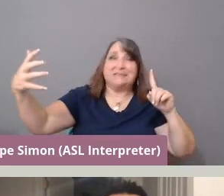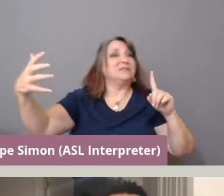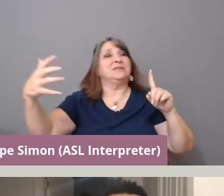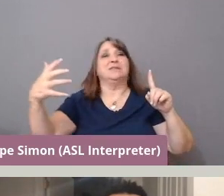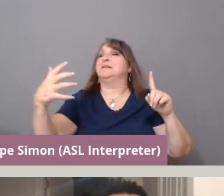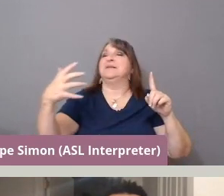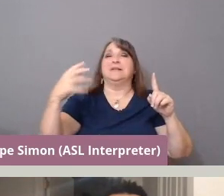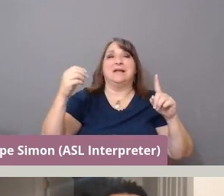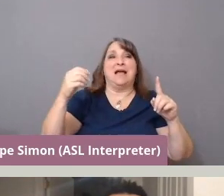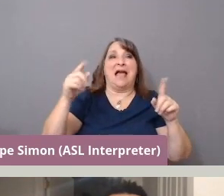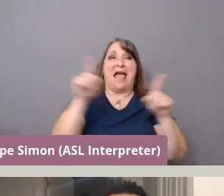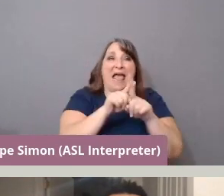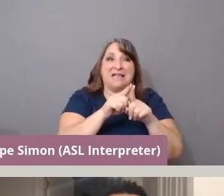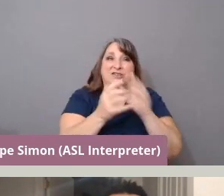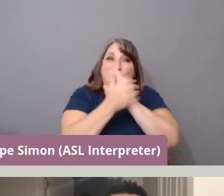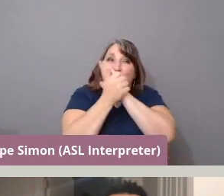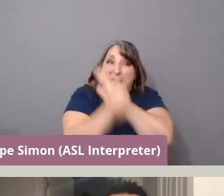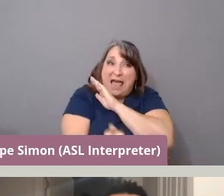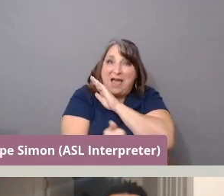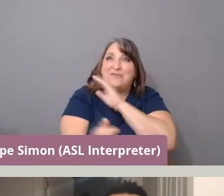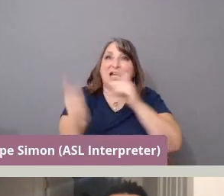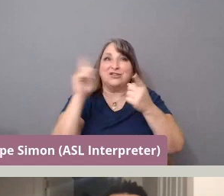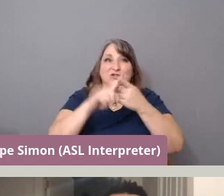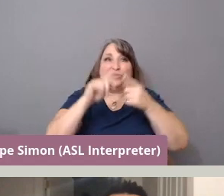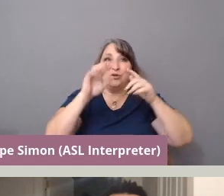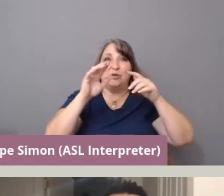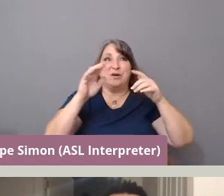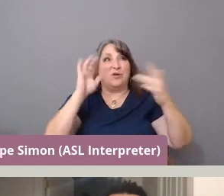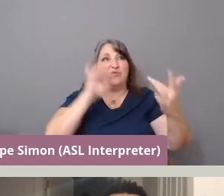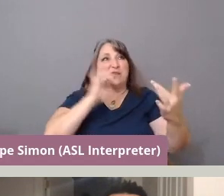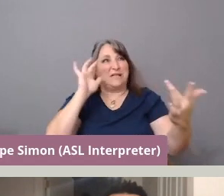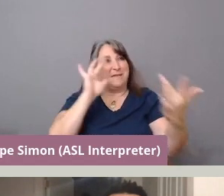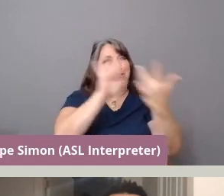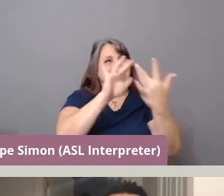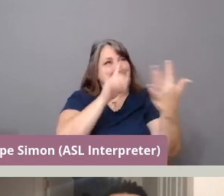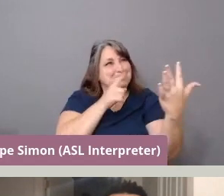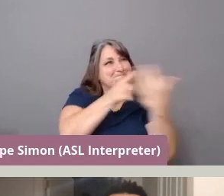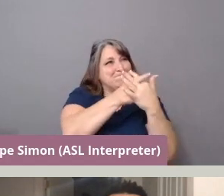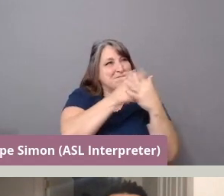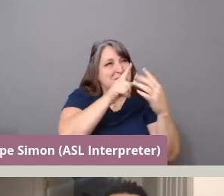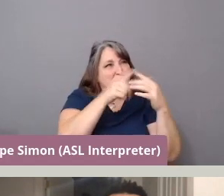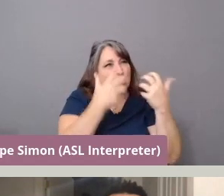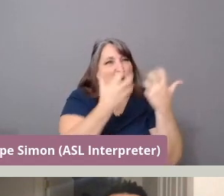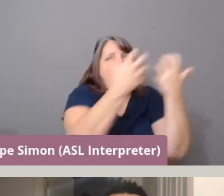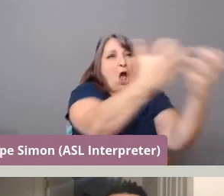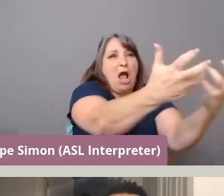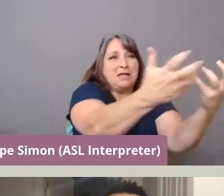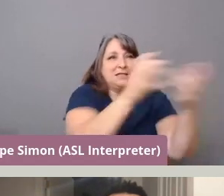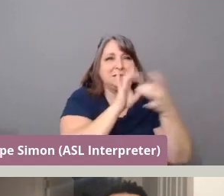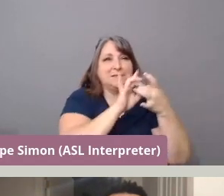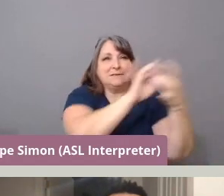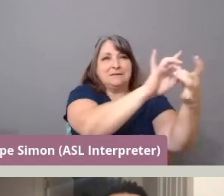and also out toward audience reach-- can you talk a little bit about that? Yes, certainly.